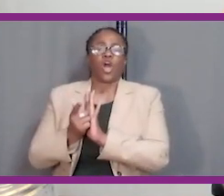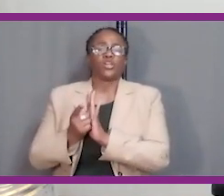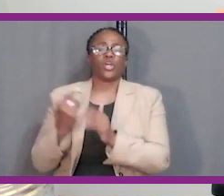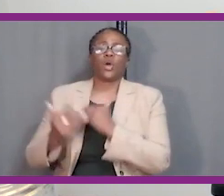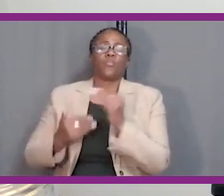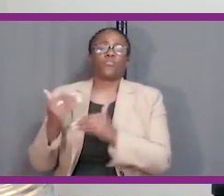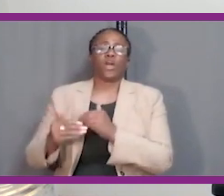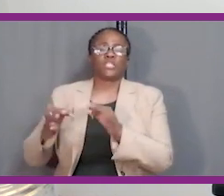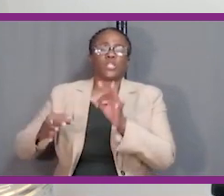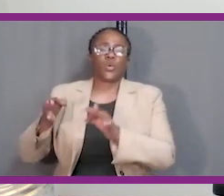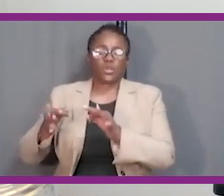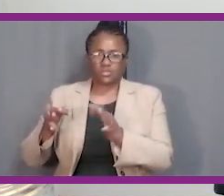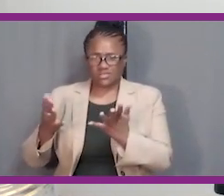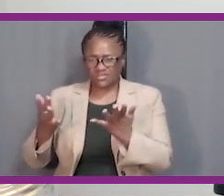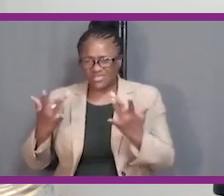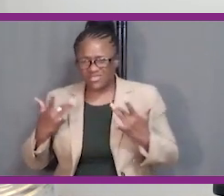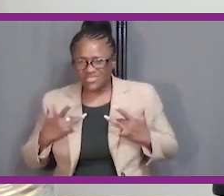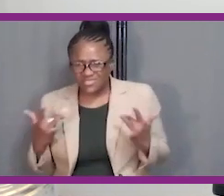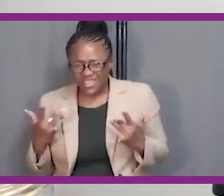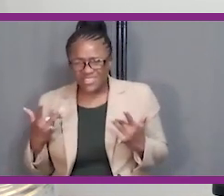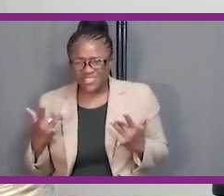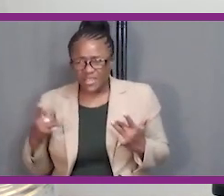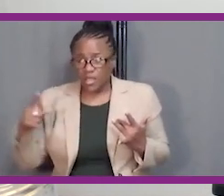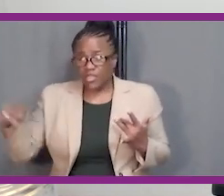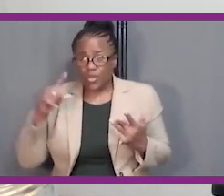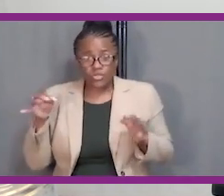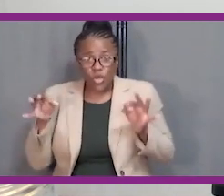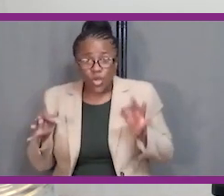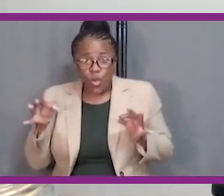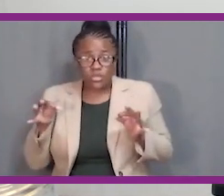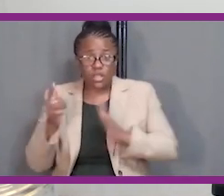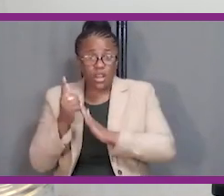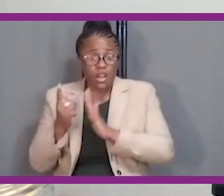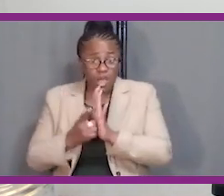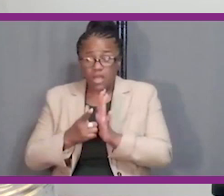oftentimes they are actively harming so many oppressed communities and